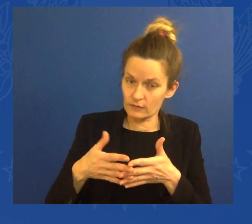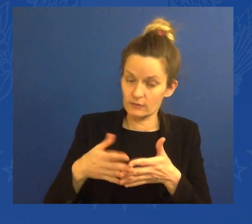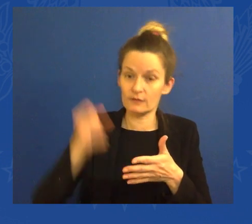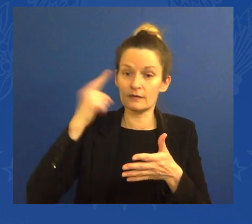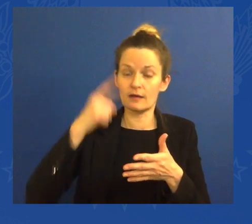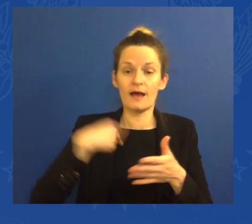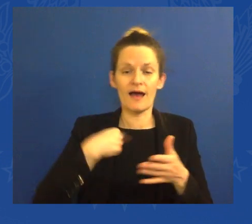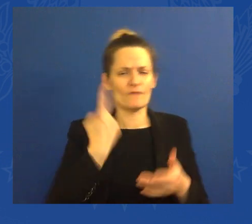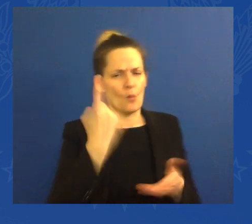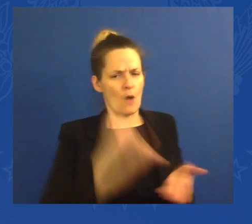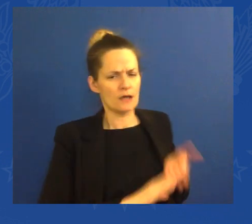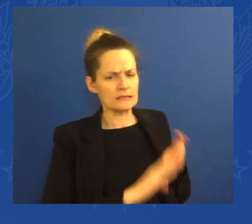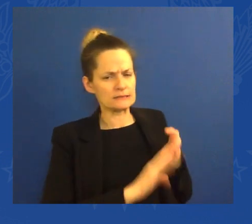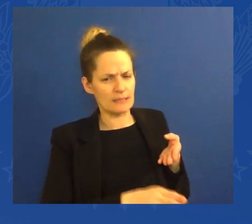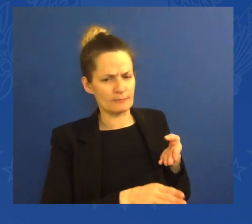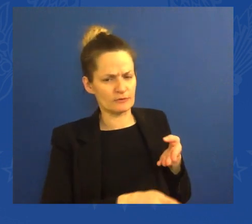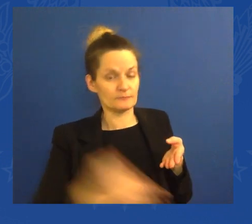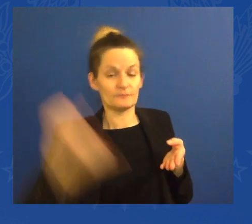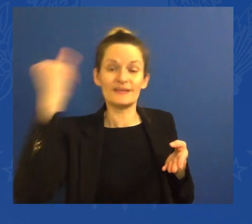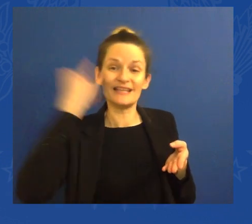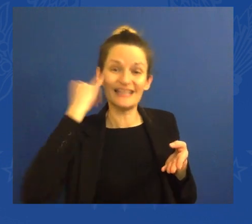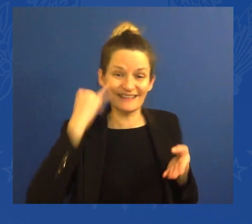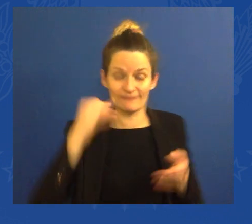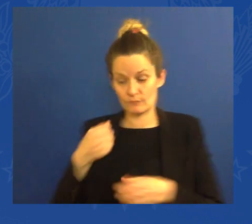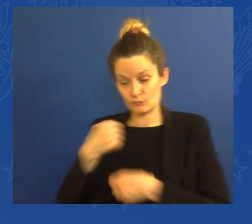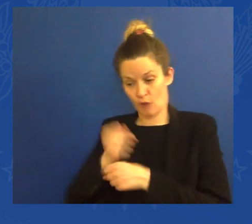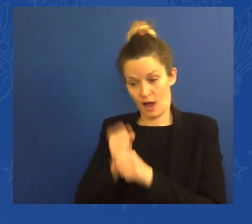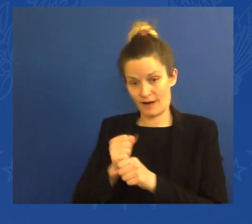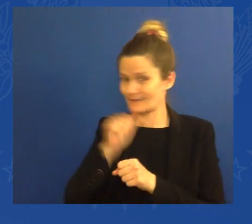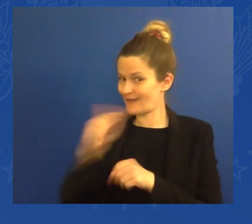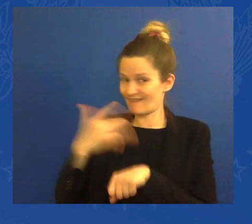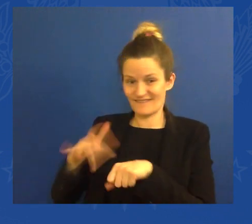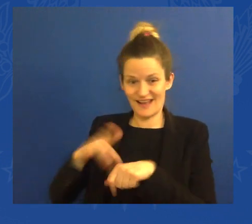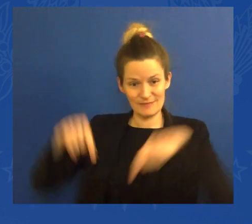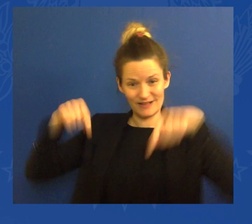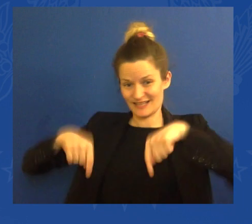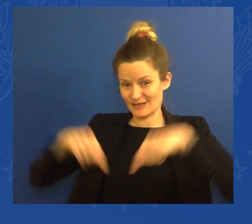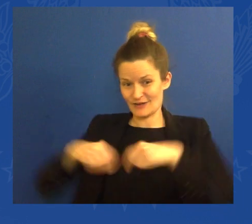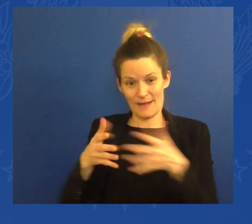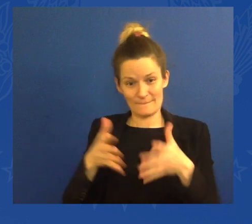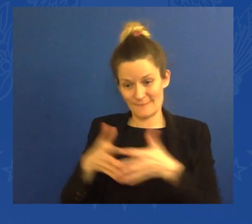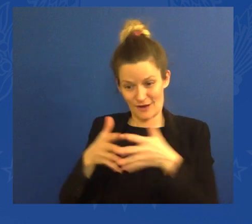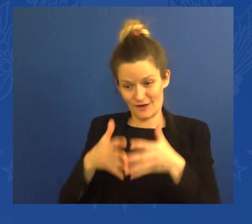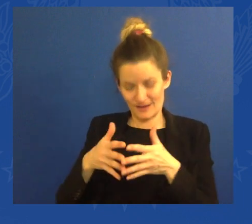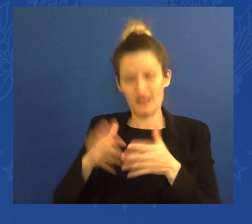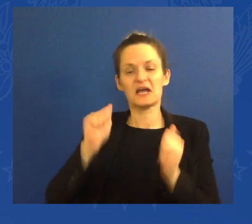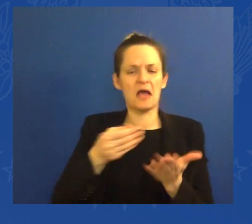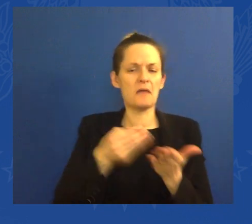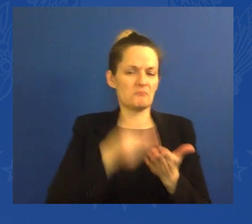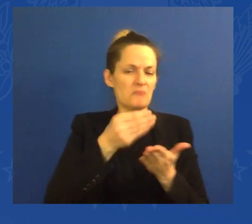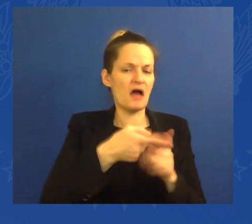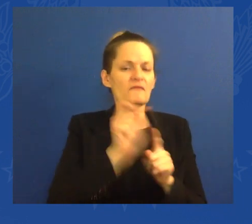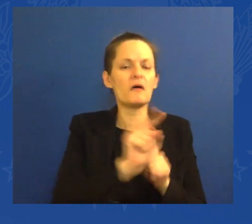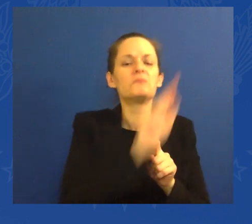they can buy it abroad. The federal government spends about $600 billion a year to keep this country safe and secure.